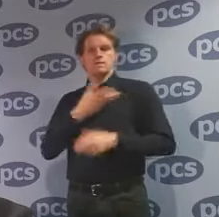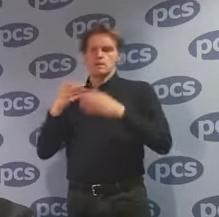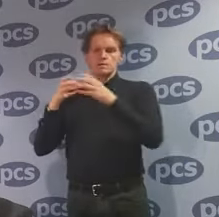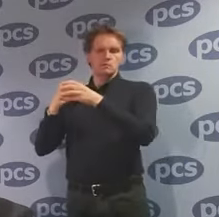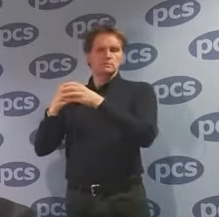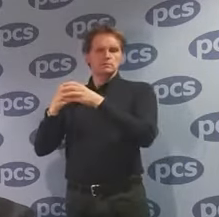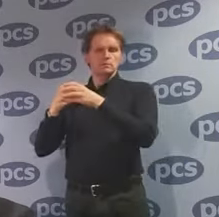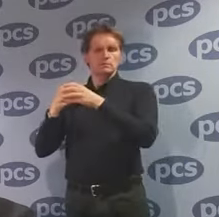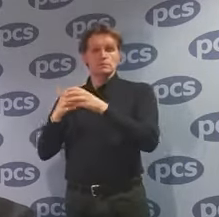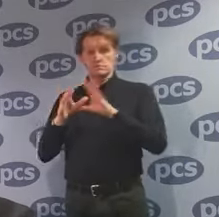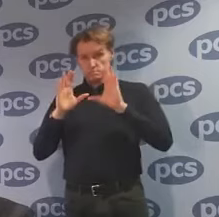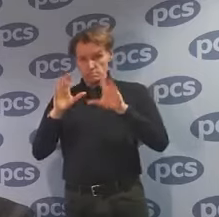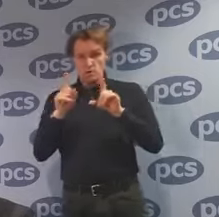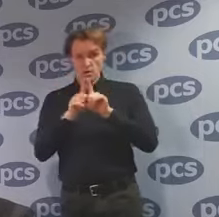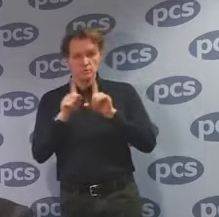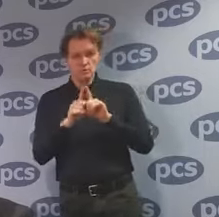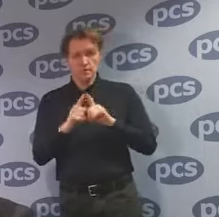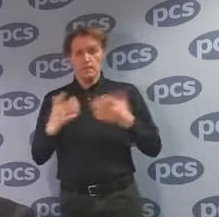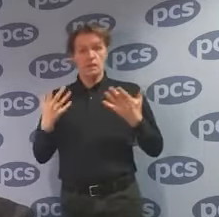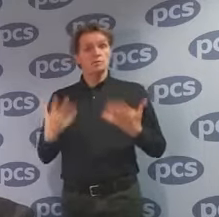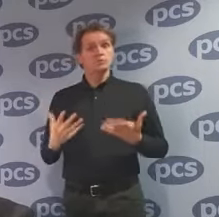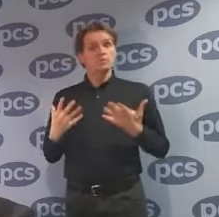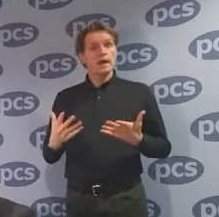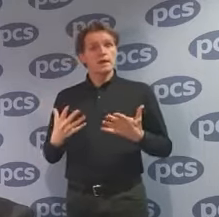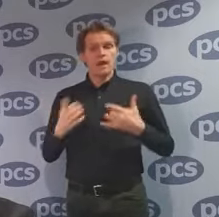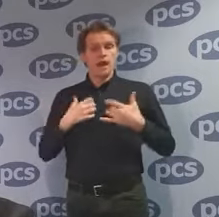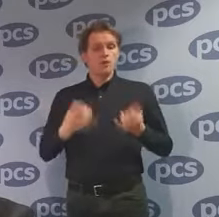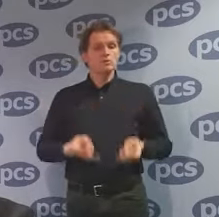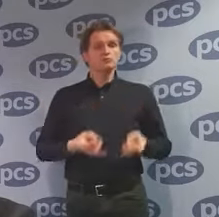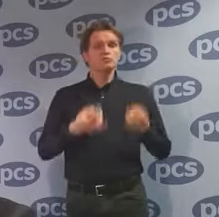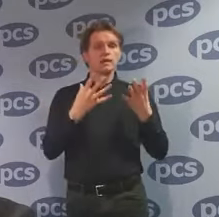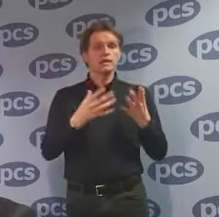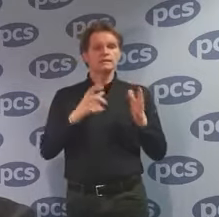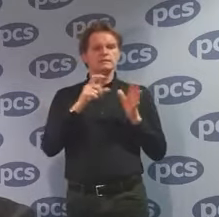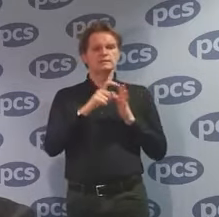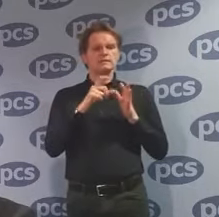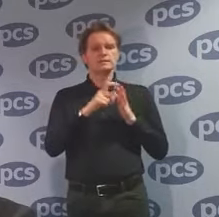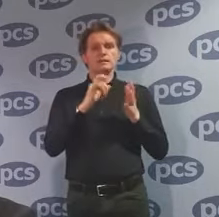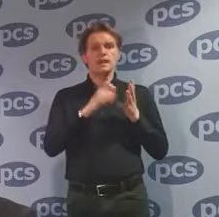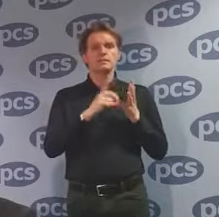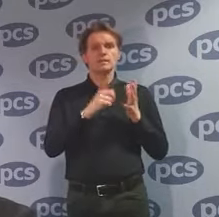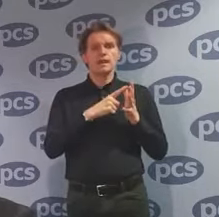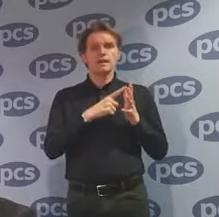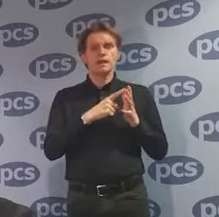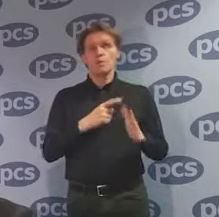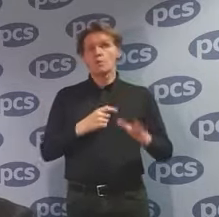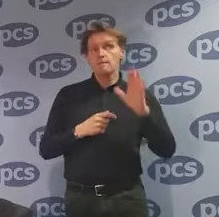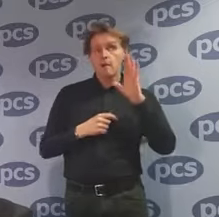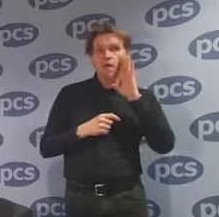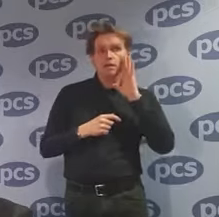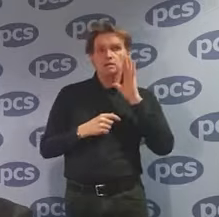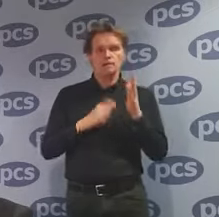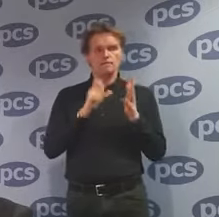I should say that today with our strike in the DVSA we've had messages of support from Chris Stephens the chair of our parliamentary group and